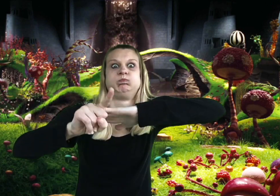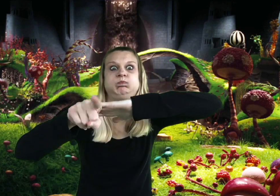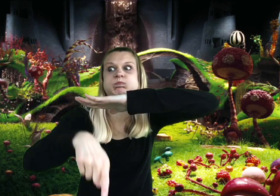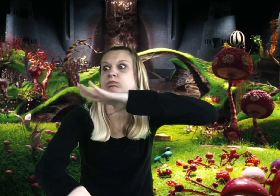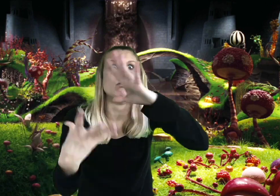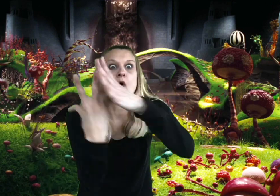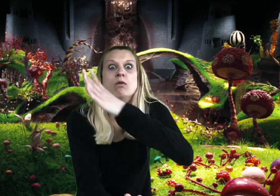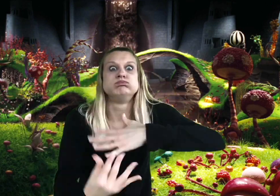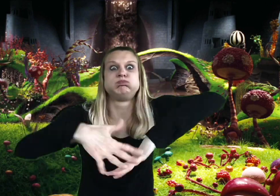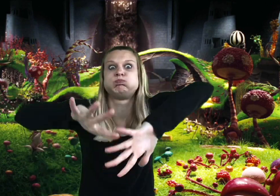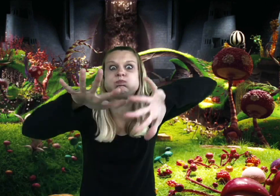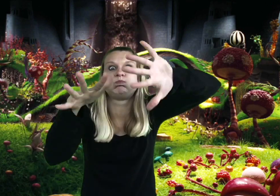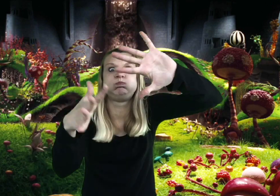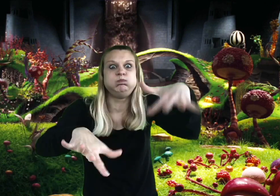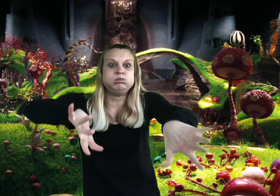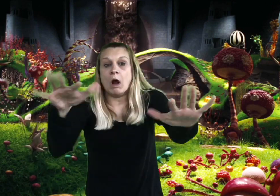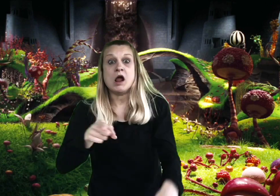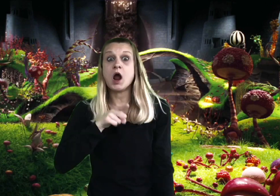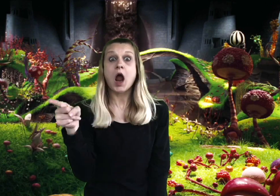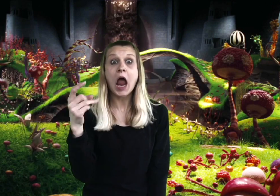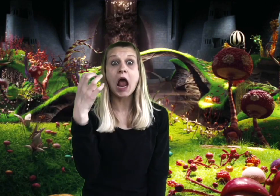and in one second he had disappeared under the brown surface.